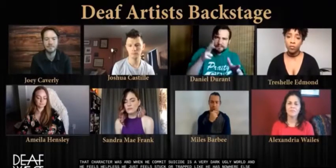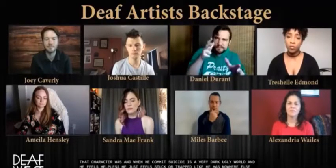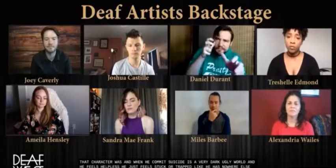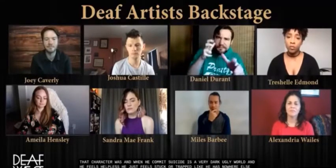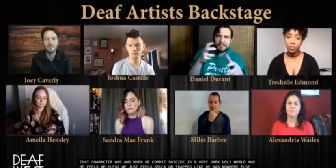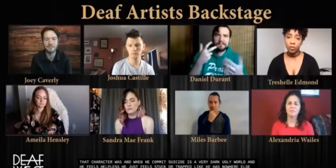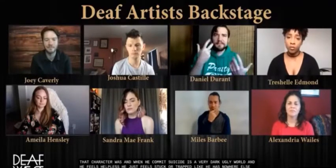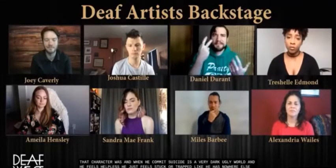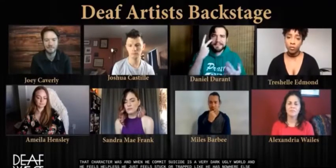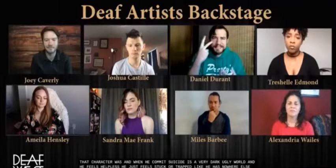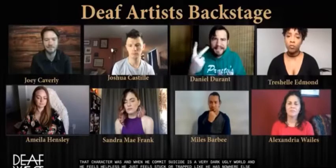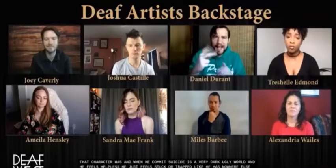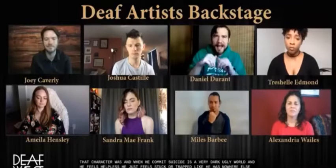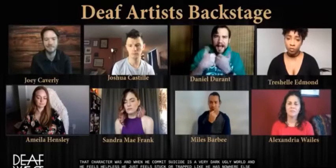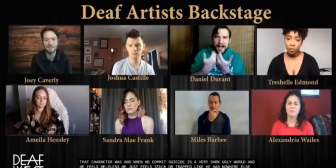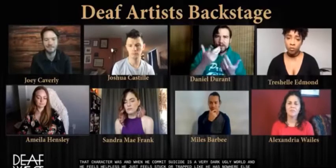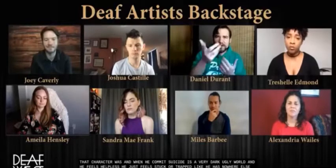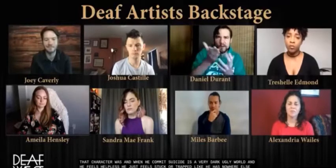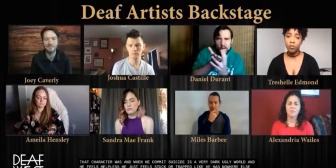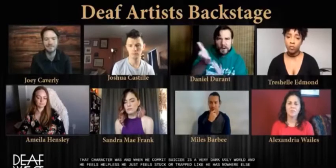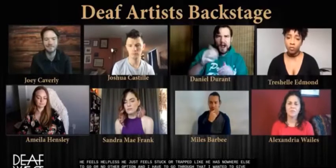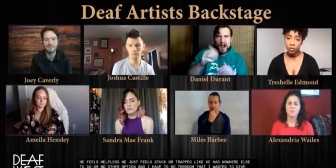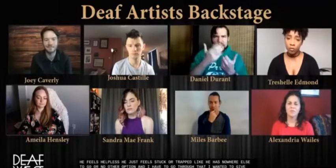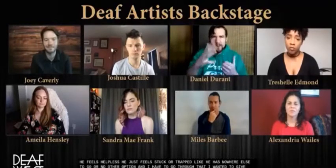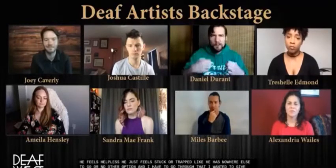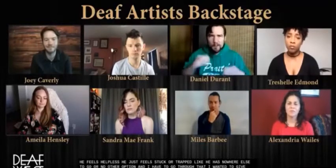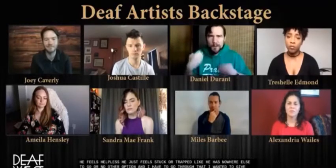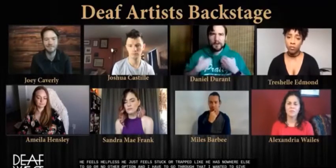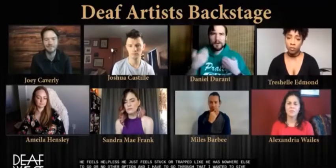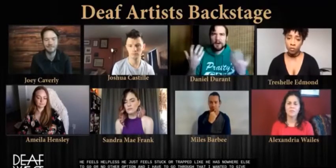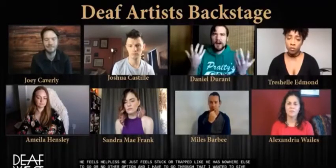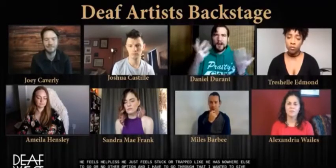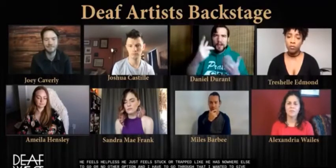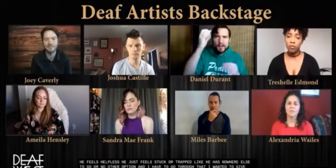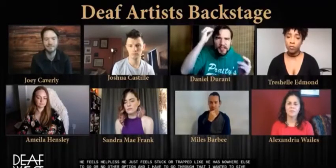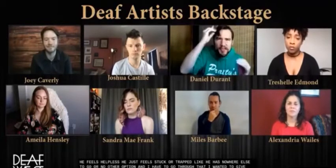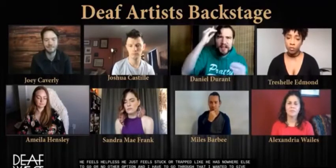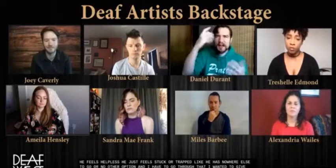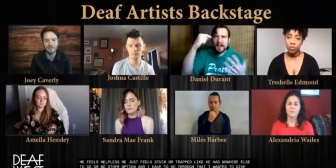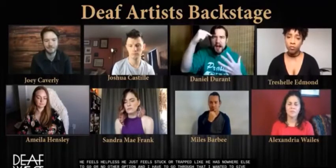who had had who taught me a lot about depression and suicidal ideations.